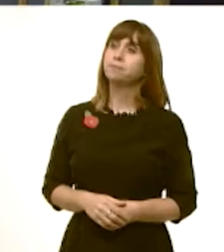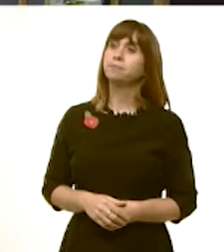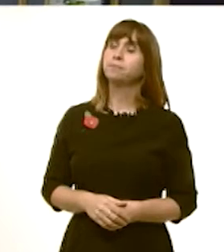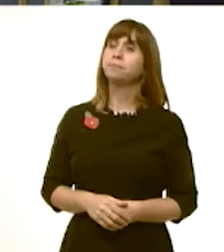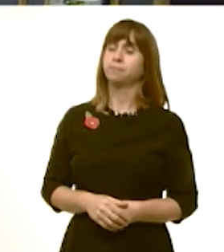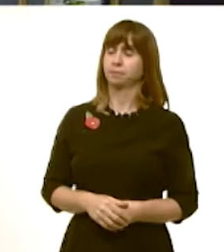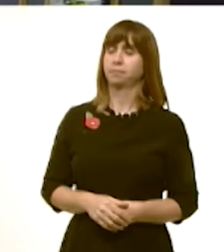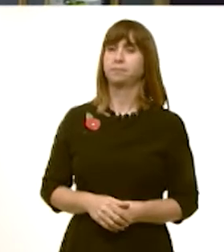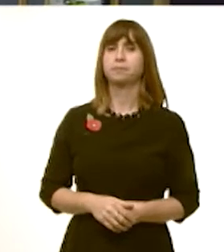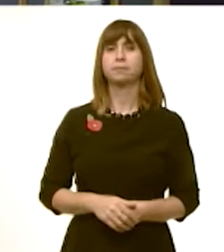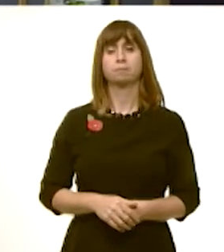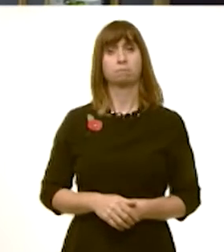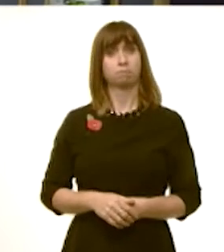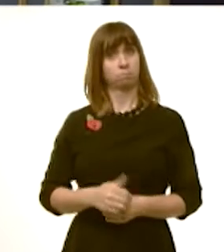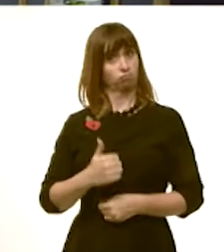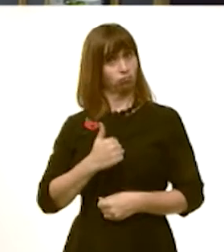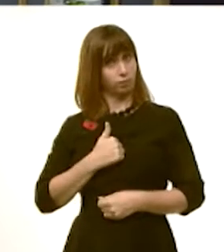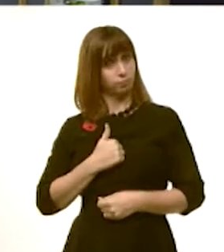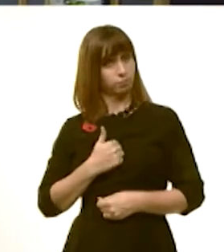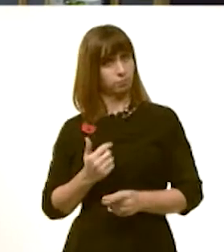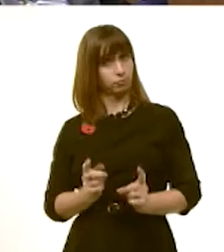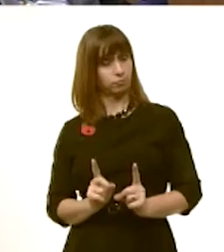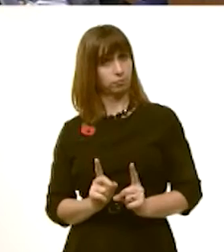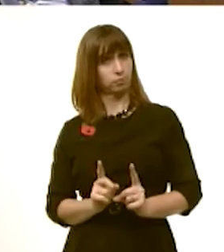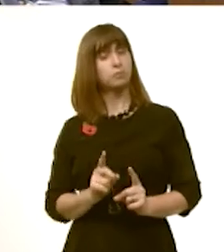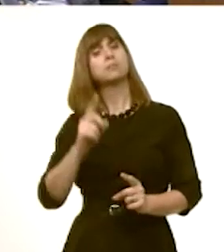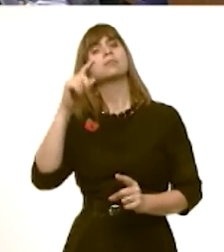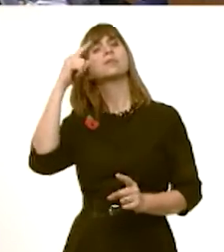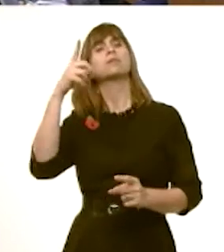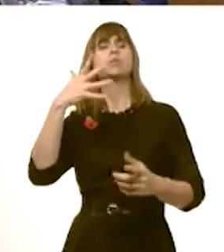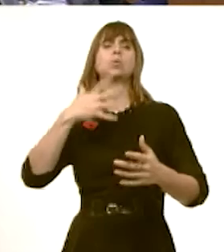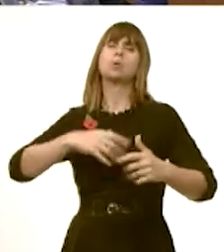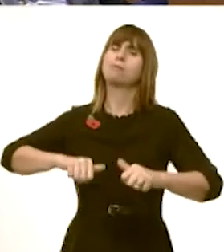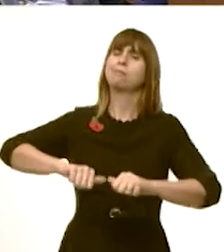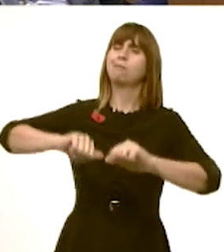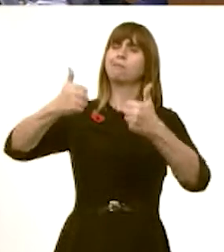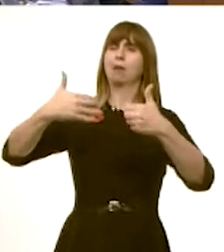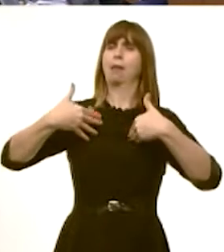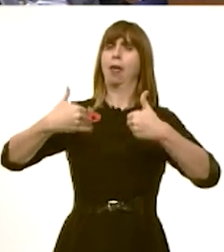First Minister, do you agree with me that the key to an effective inspectorate in healthcare